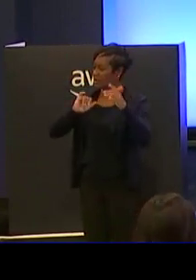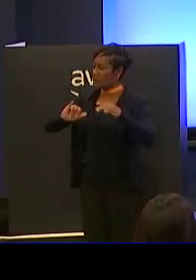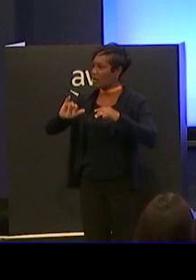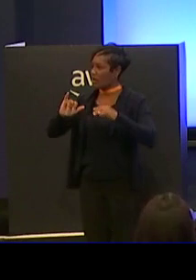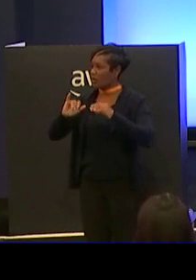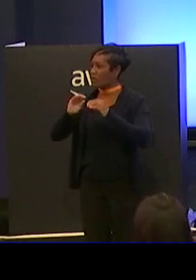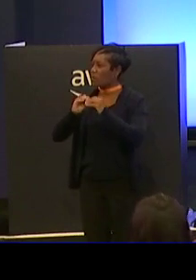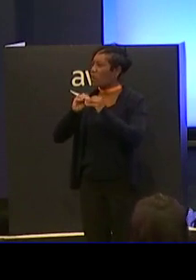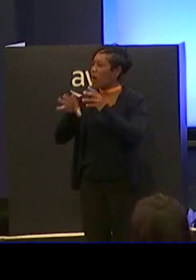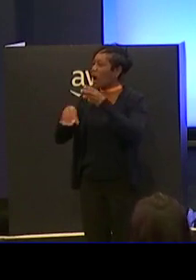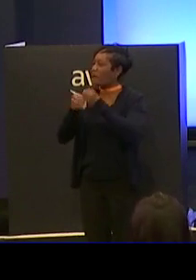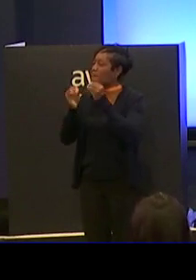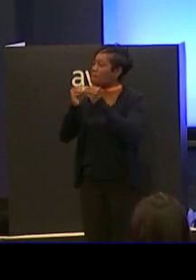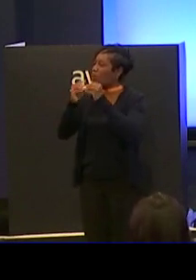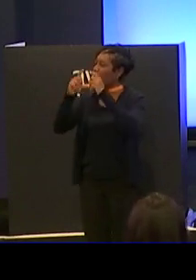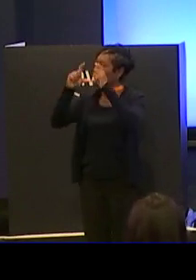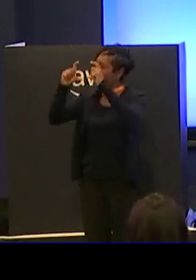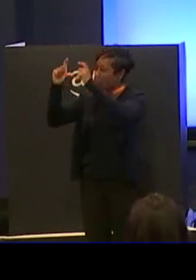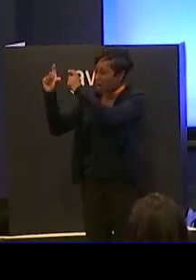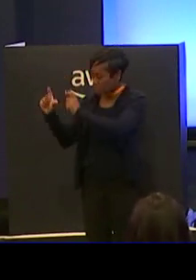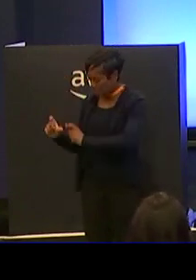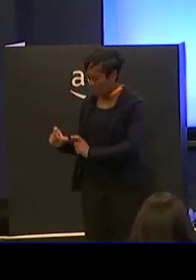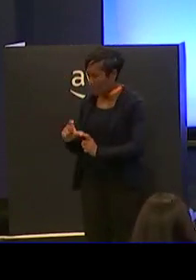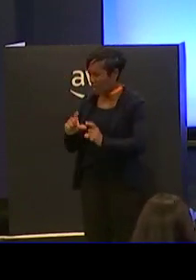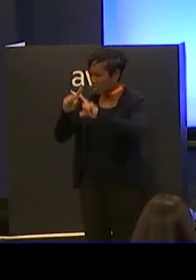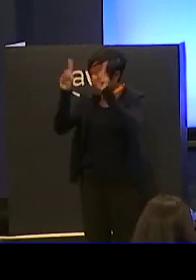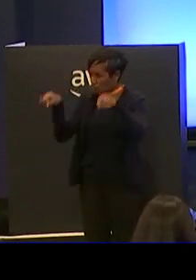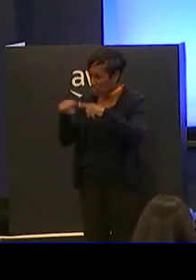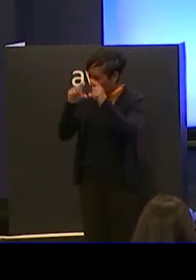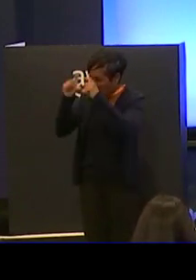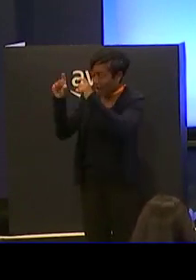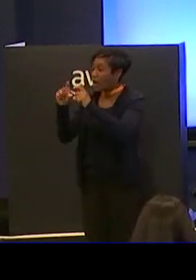of boxes on the screen and where each box represents